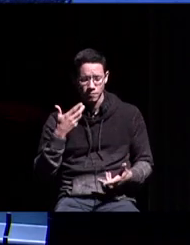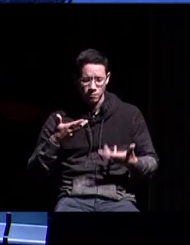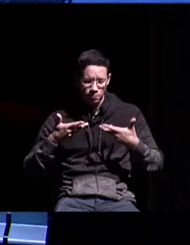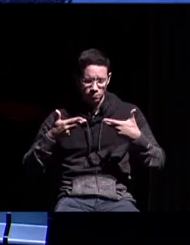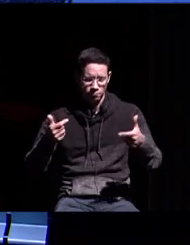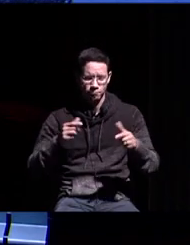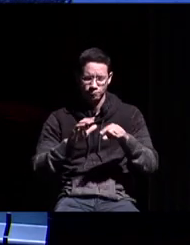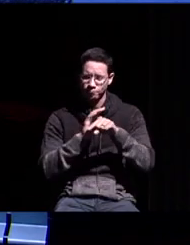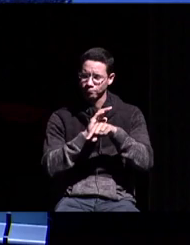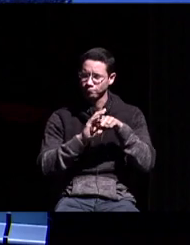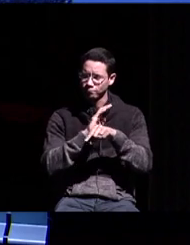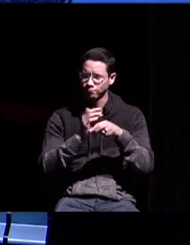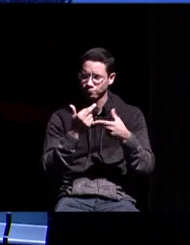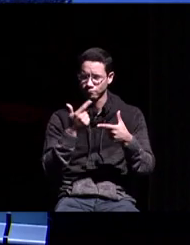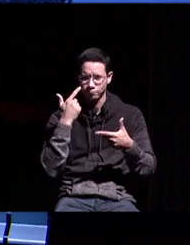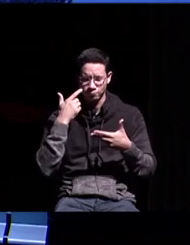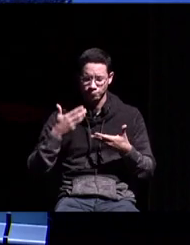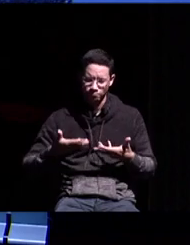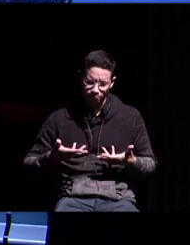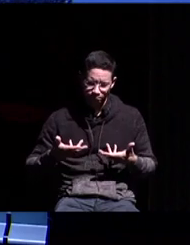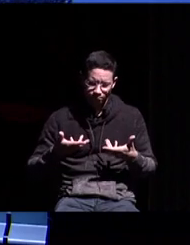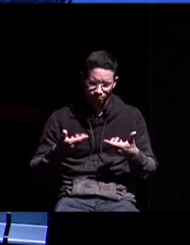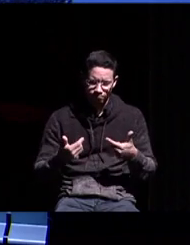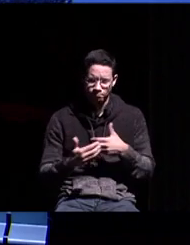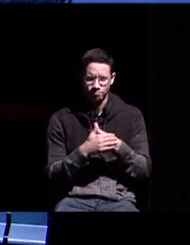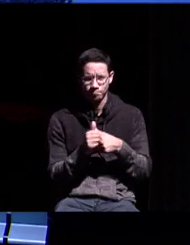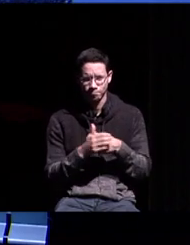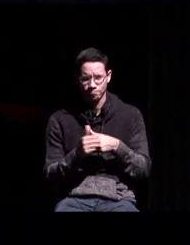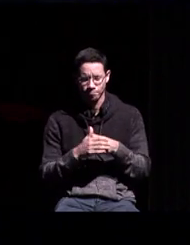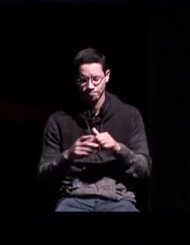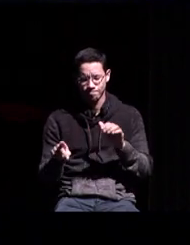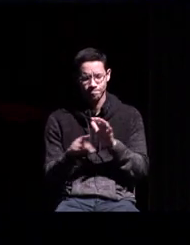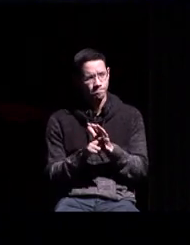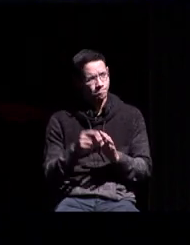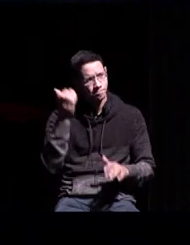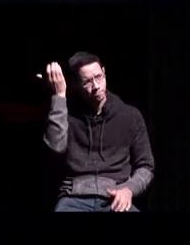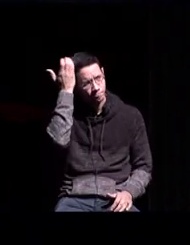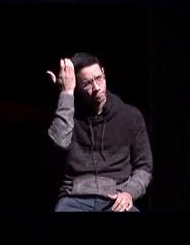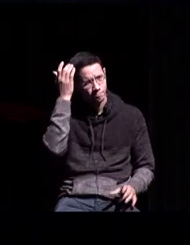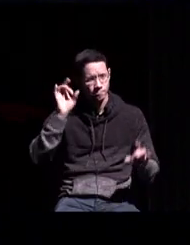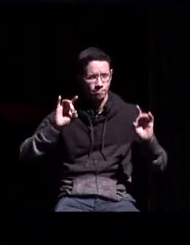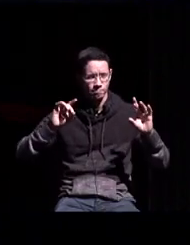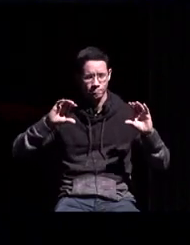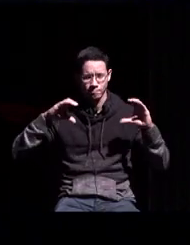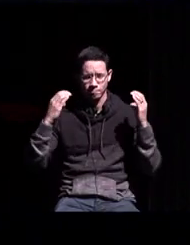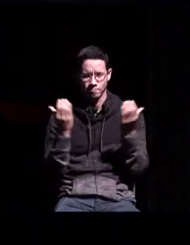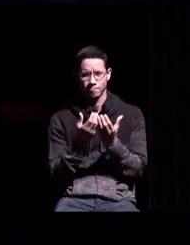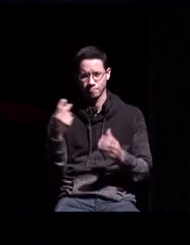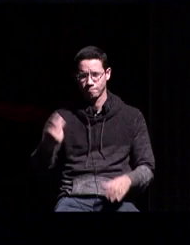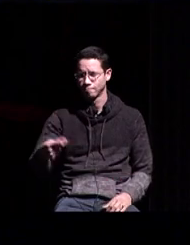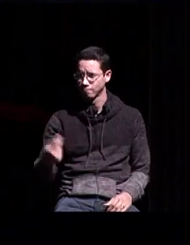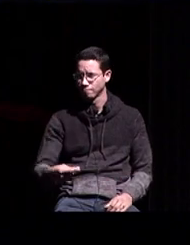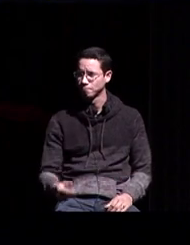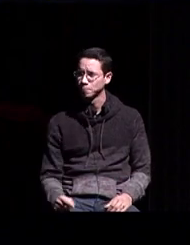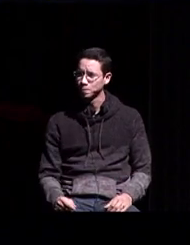for the hospitality that is Sesc’s trademark, and especially for this event to which I was invited.